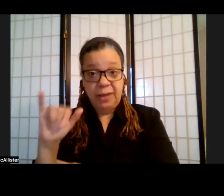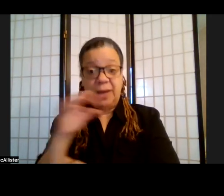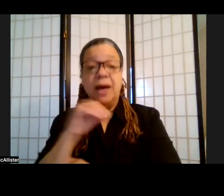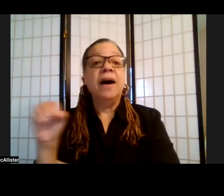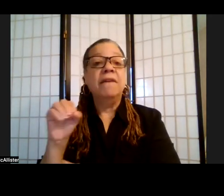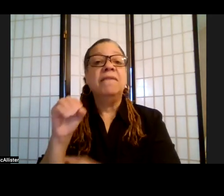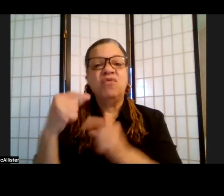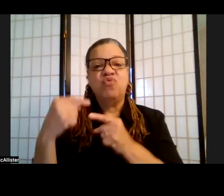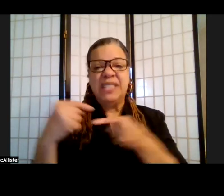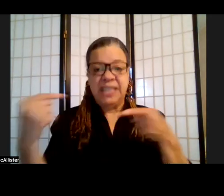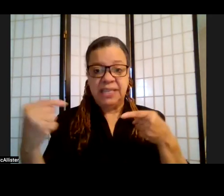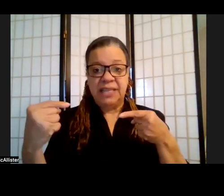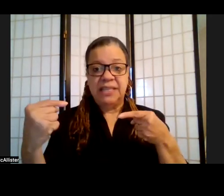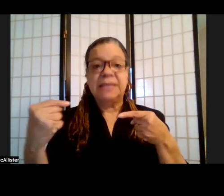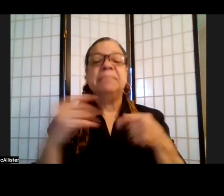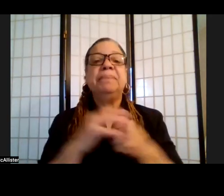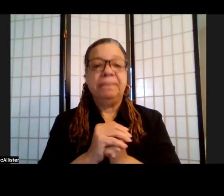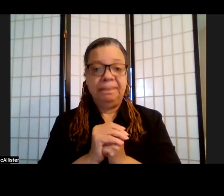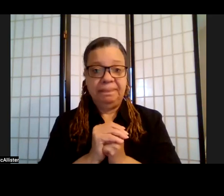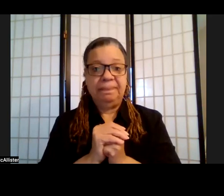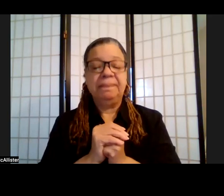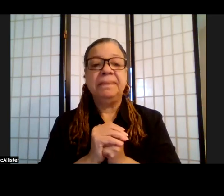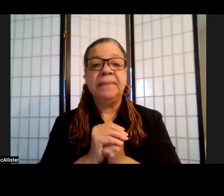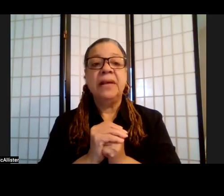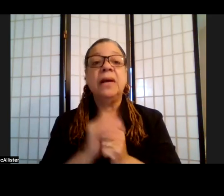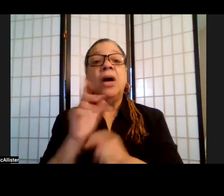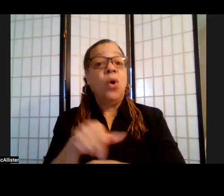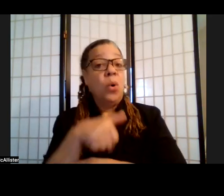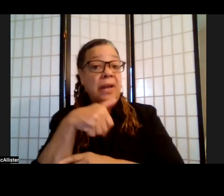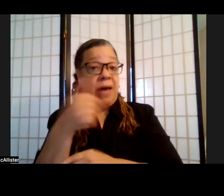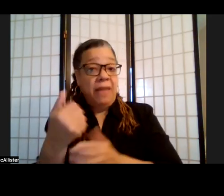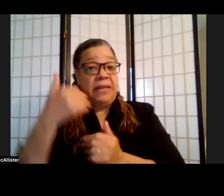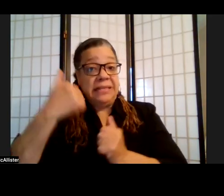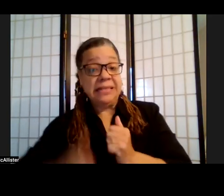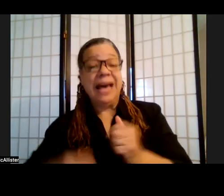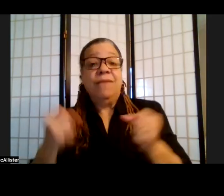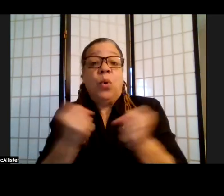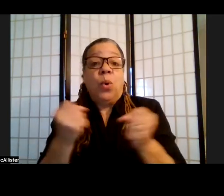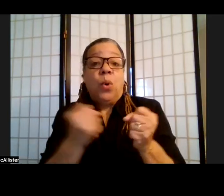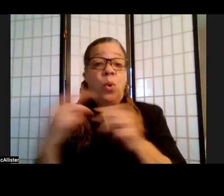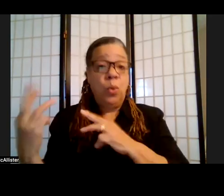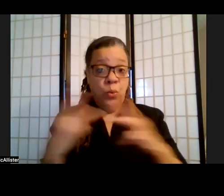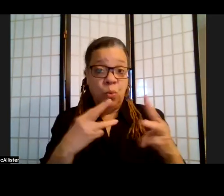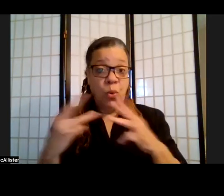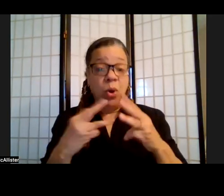Between People and Pathogens." On the other side of the Cold War divide, and almost literally on the other side of the world,